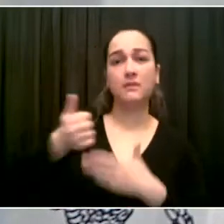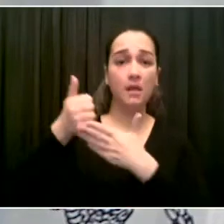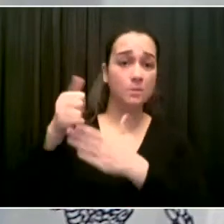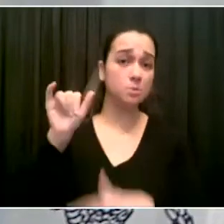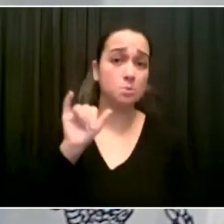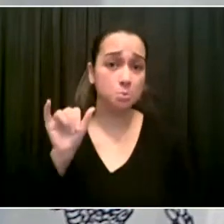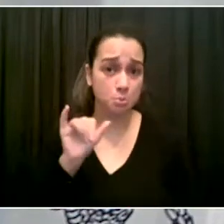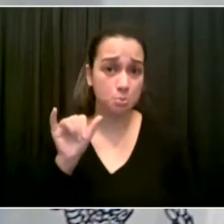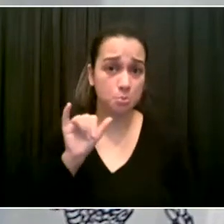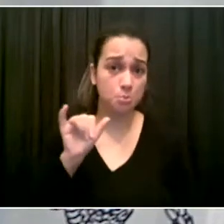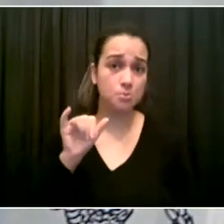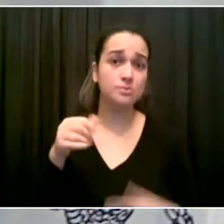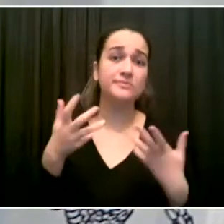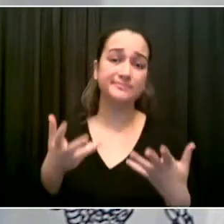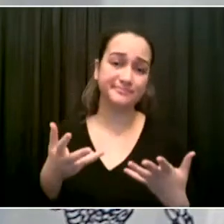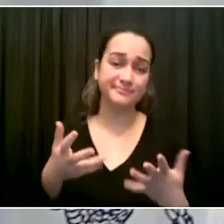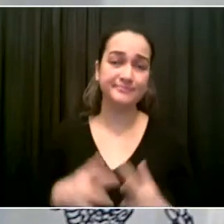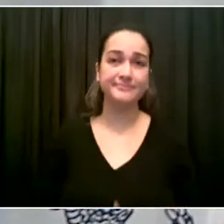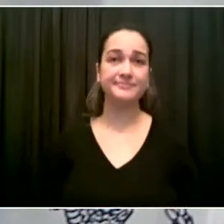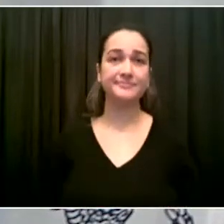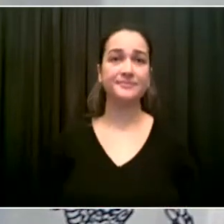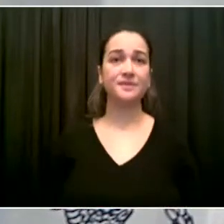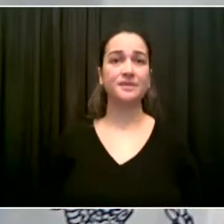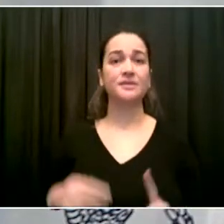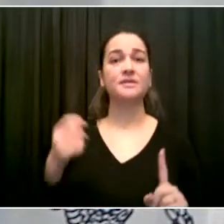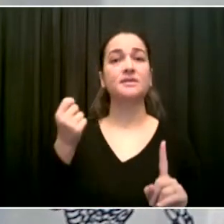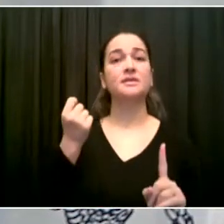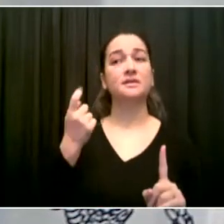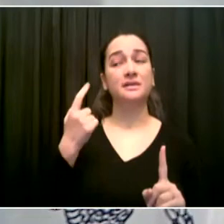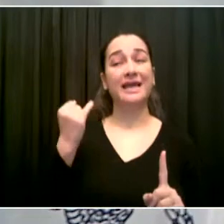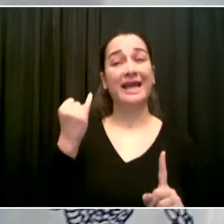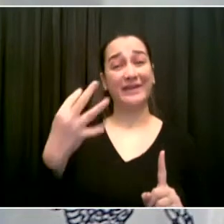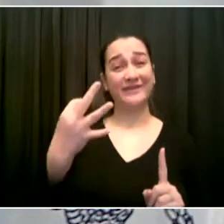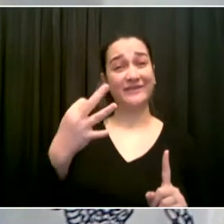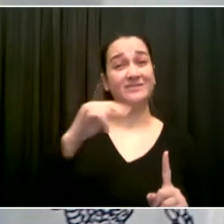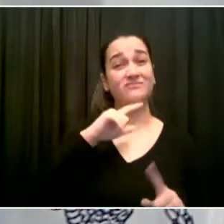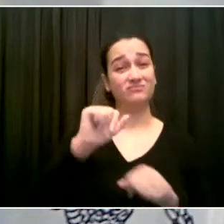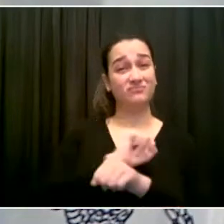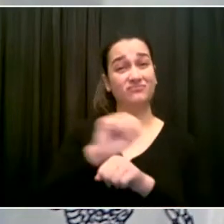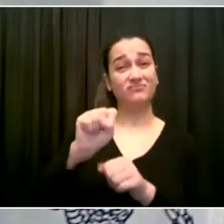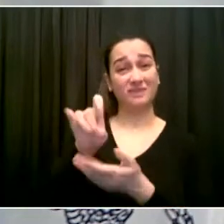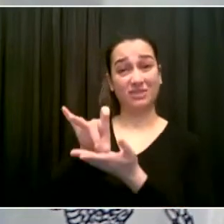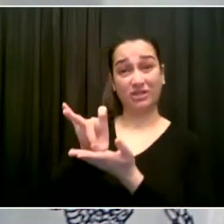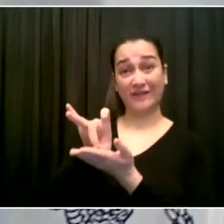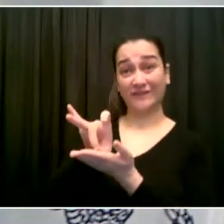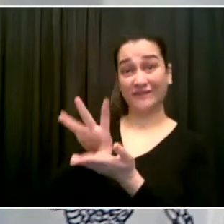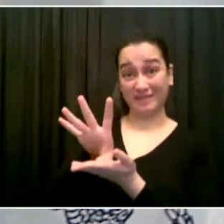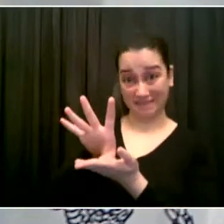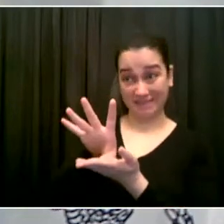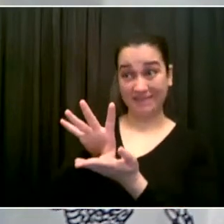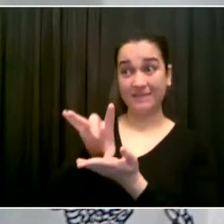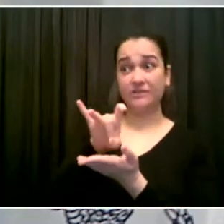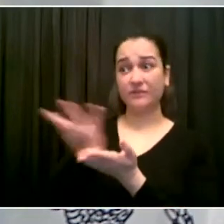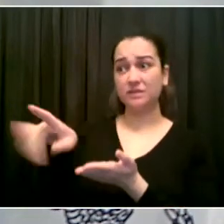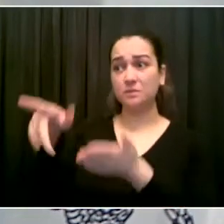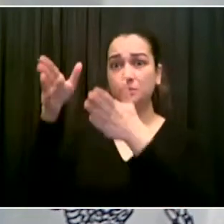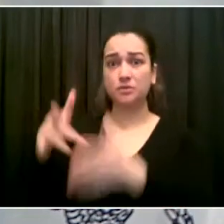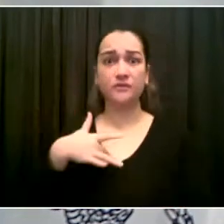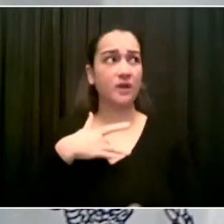SMALL BUSINESSES, WE MAKE SURE EERYVETHTHING IIS GIVEN WHAT AND